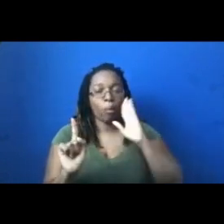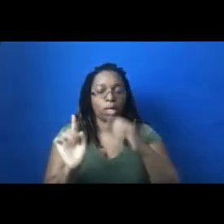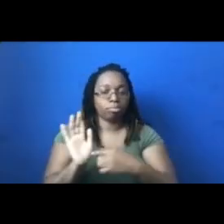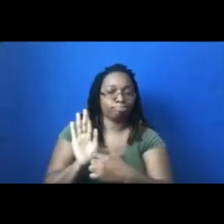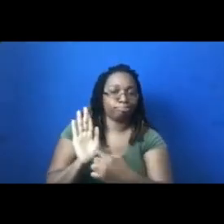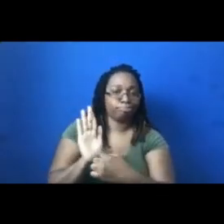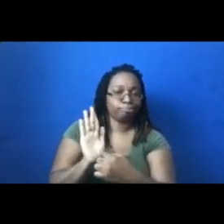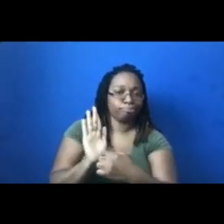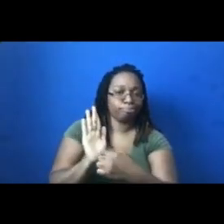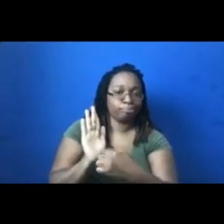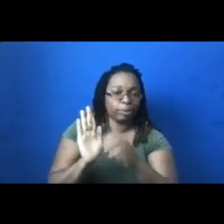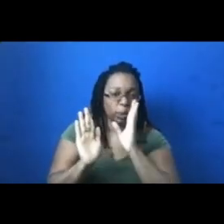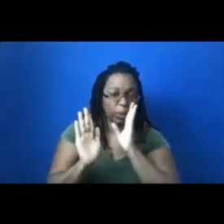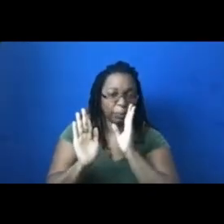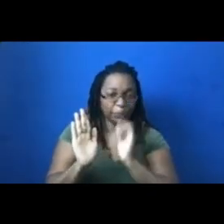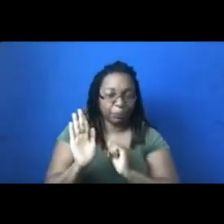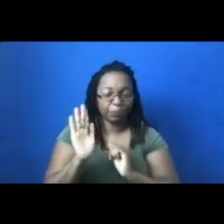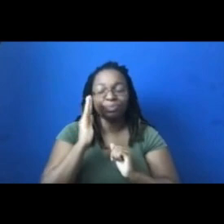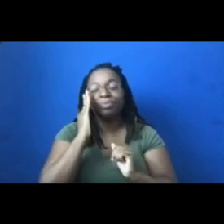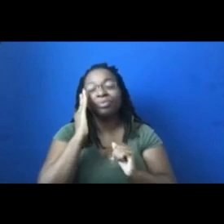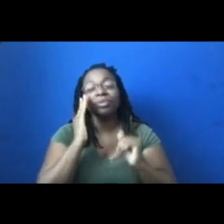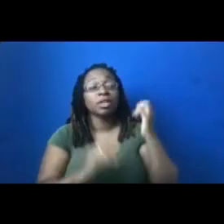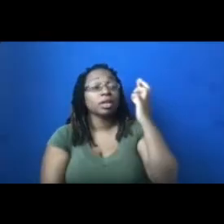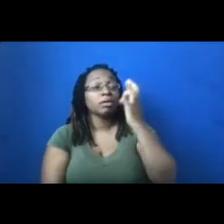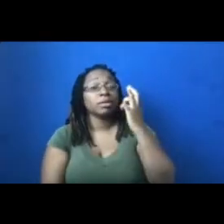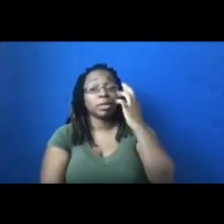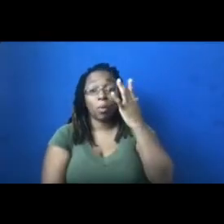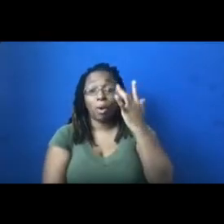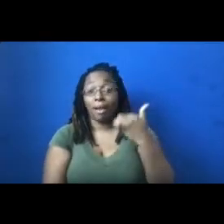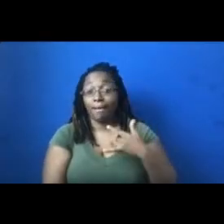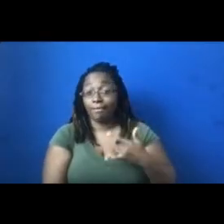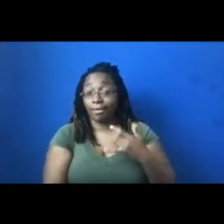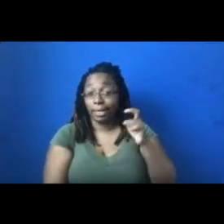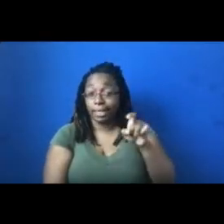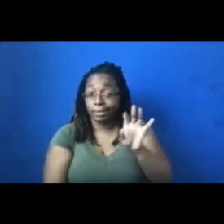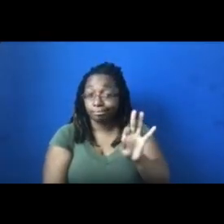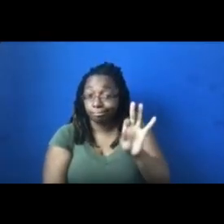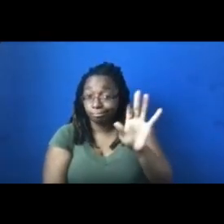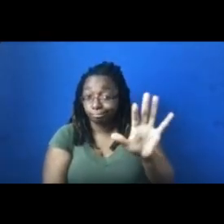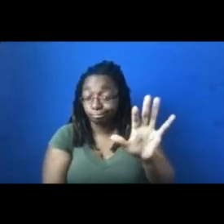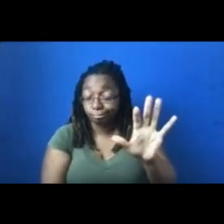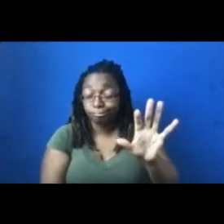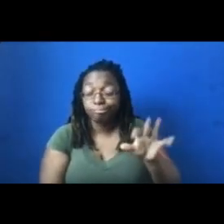The reason I mentioned that is I will deviate in some cases just